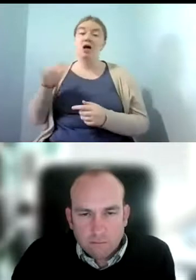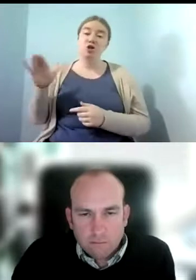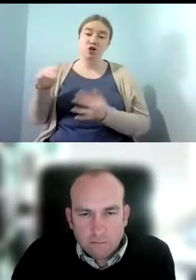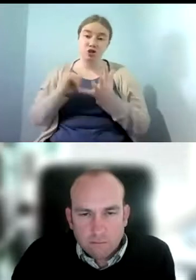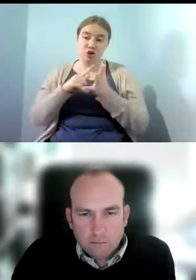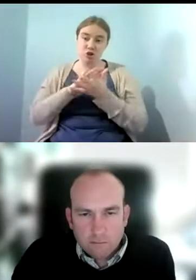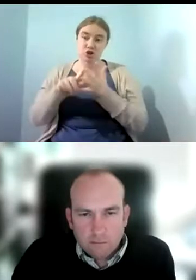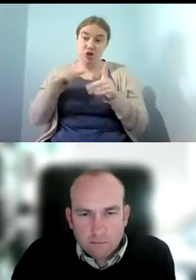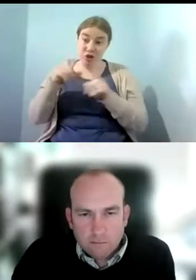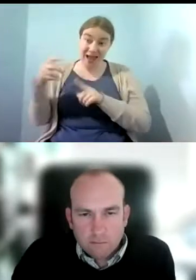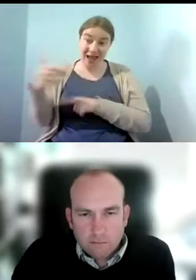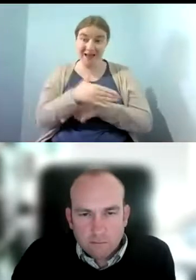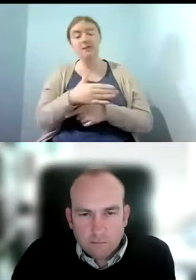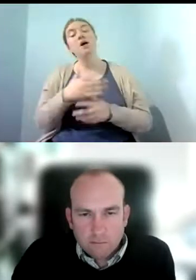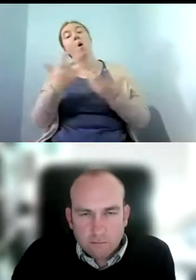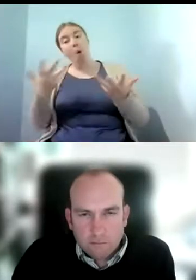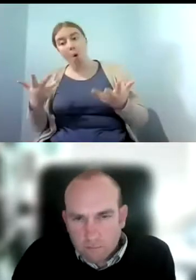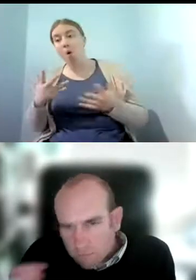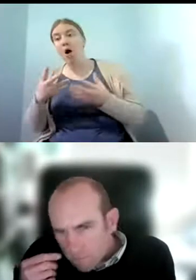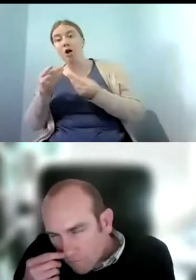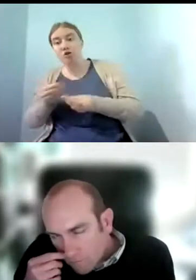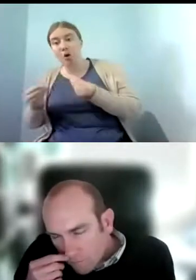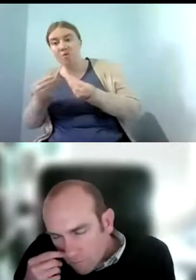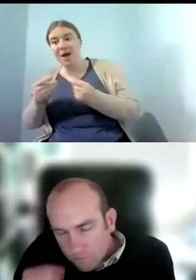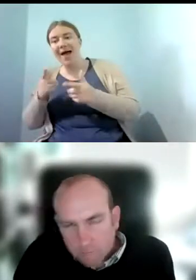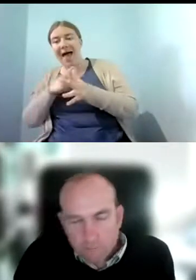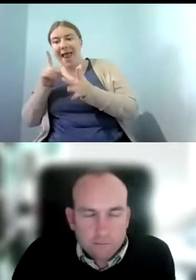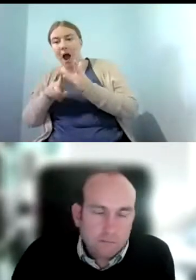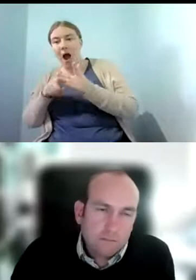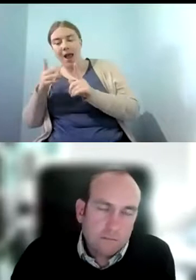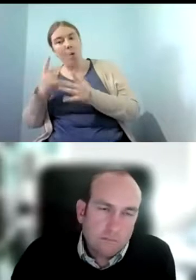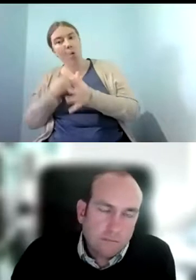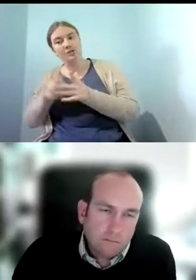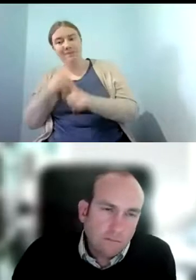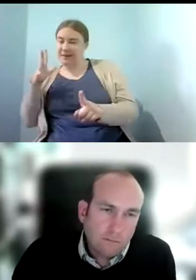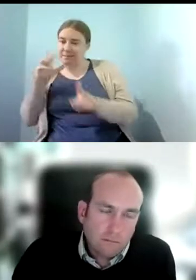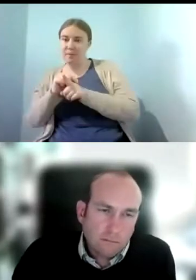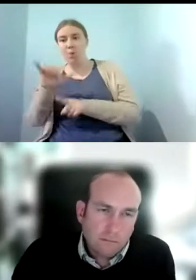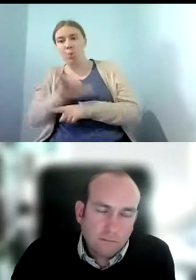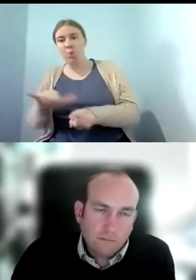that uses ai that can automatically um see what kind of fish it is and then we'll be able to